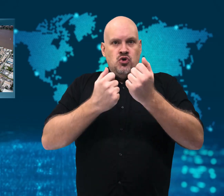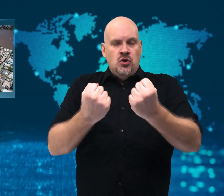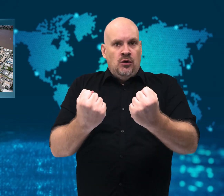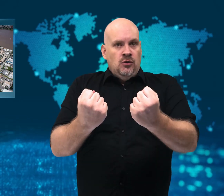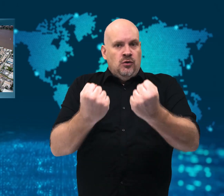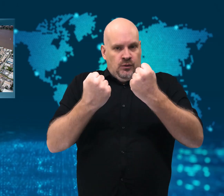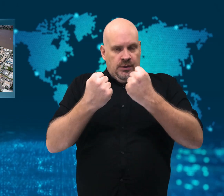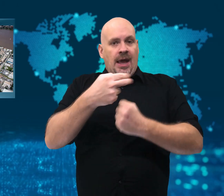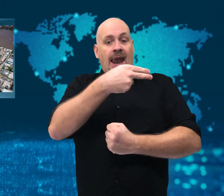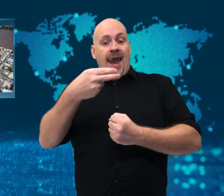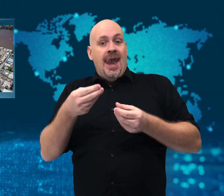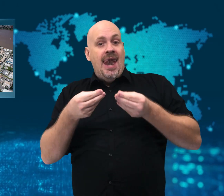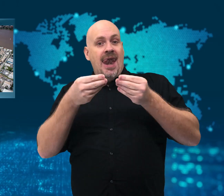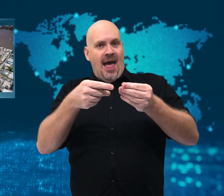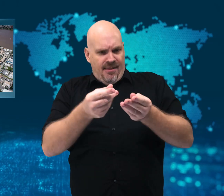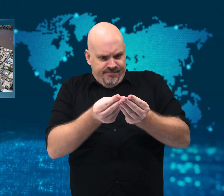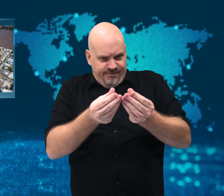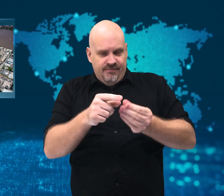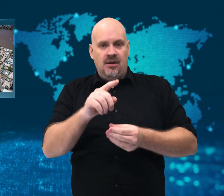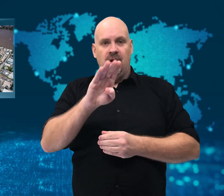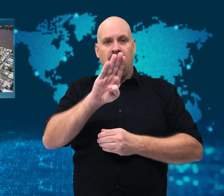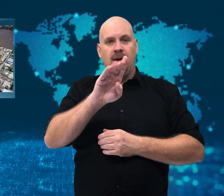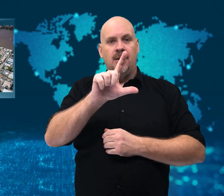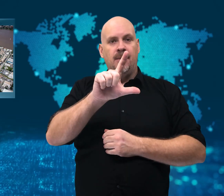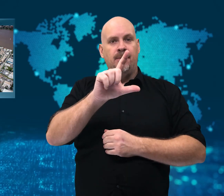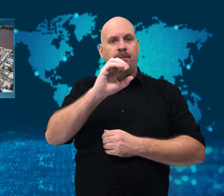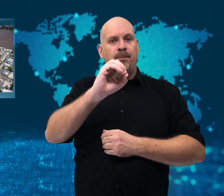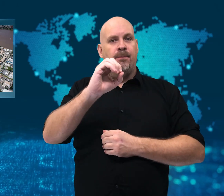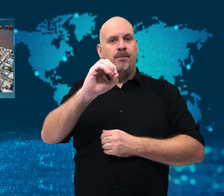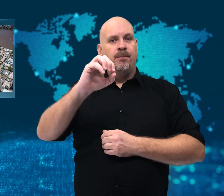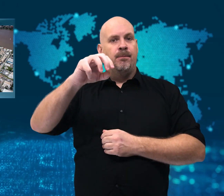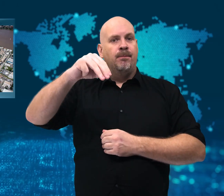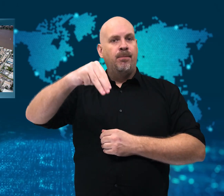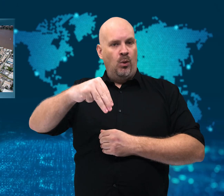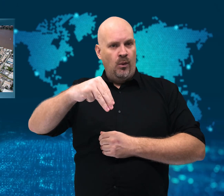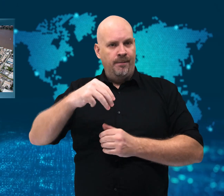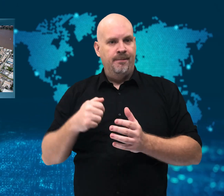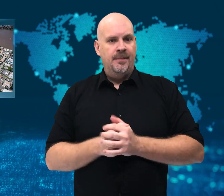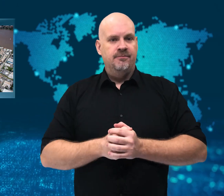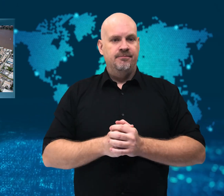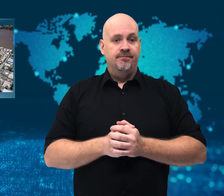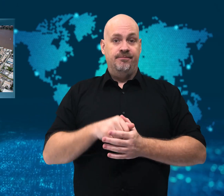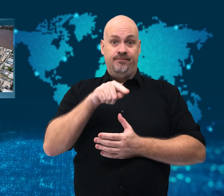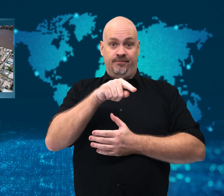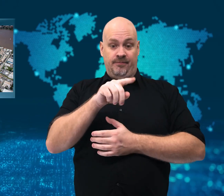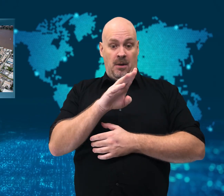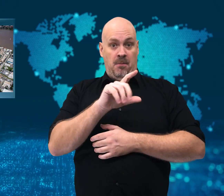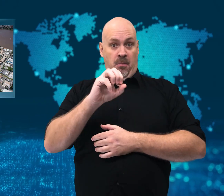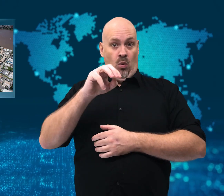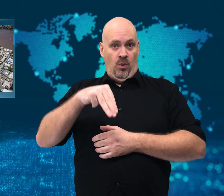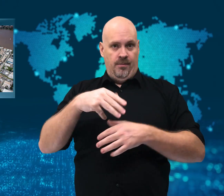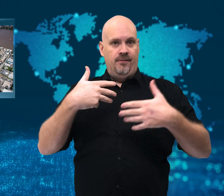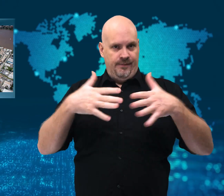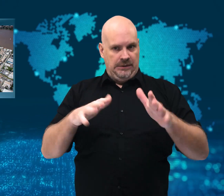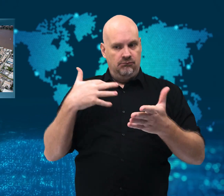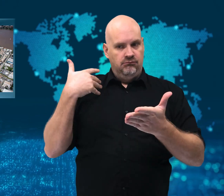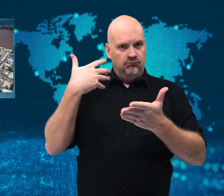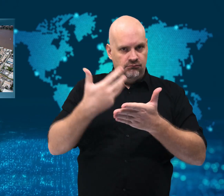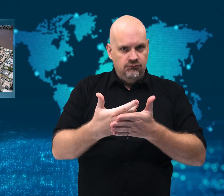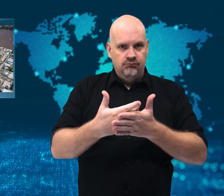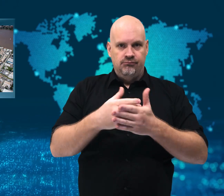creating a nitrogen rich fertilizer called “Bloom”.